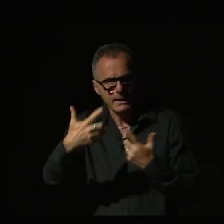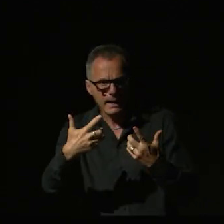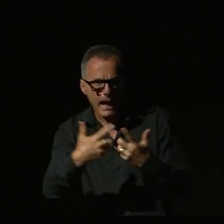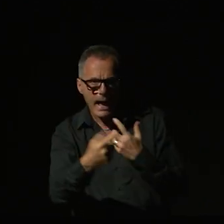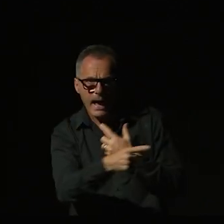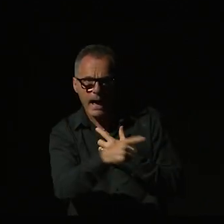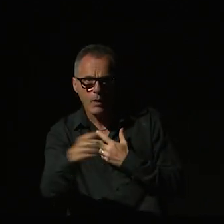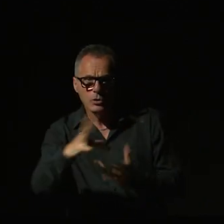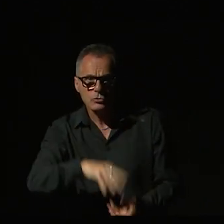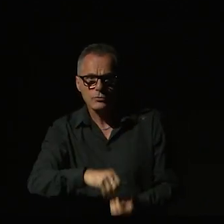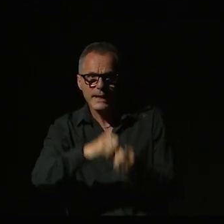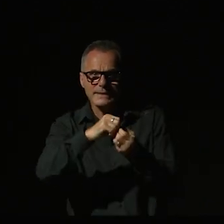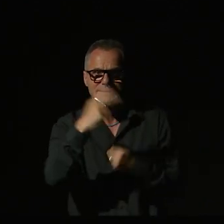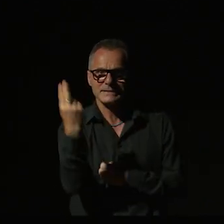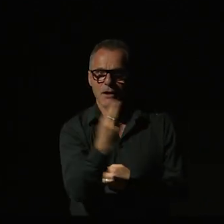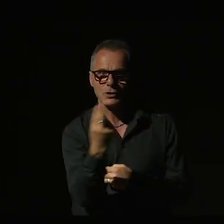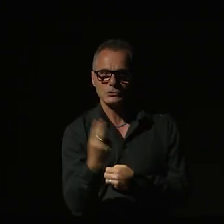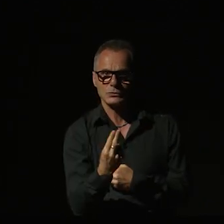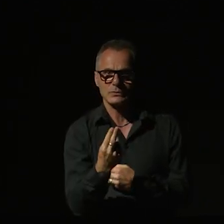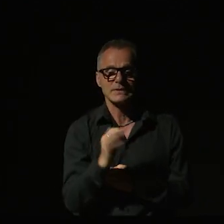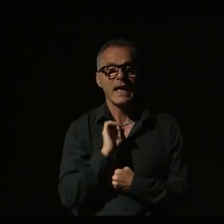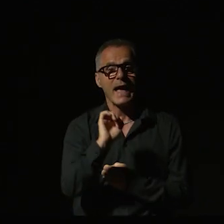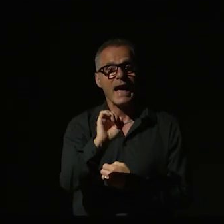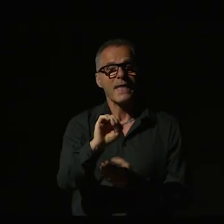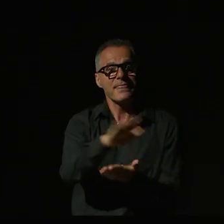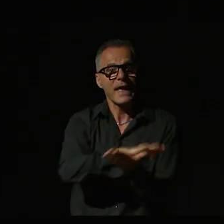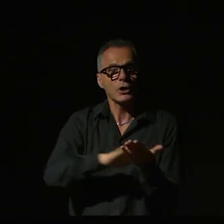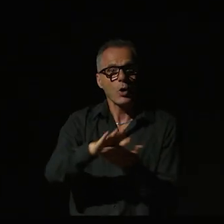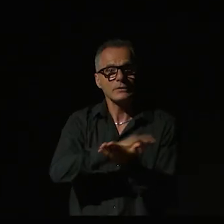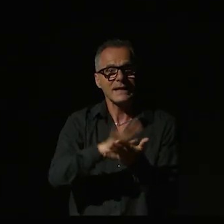and in what context they are to be placed.